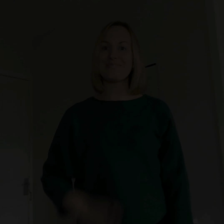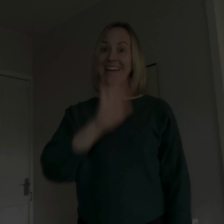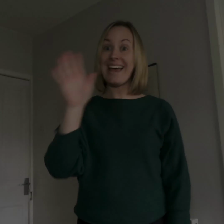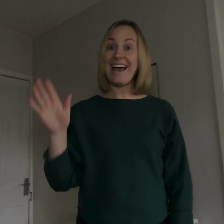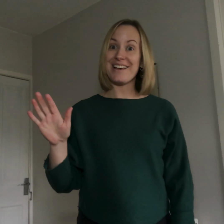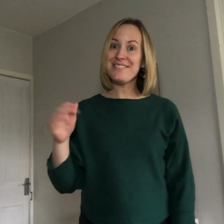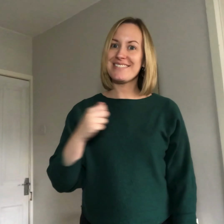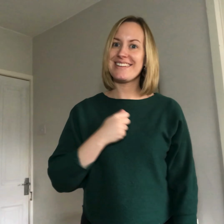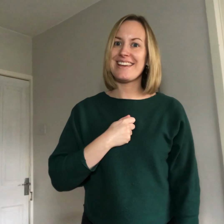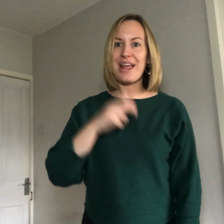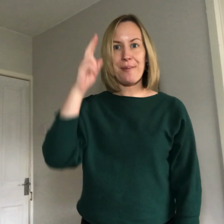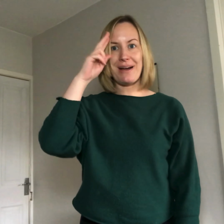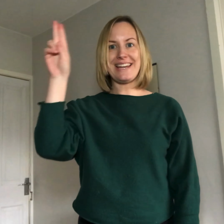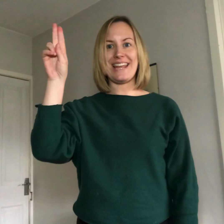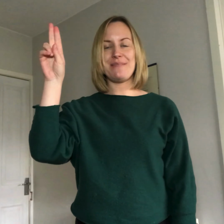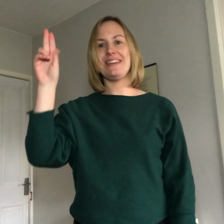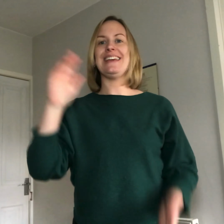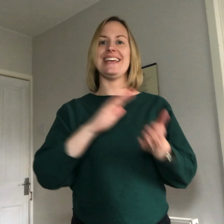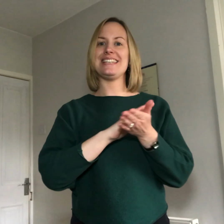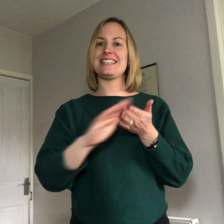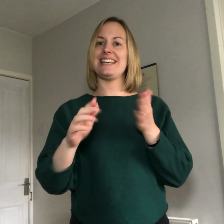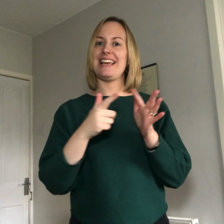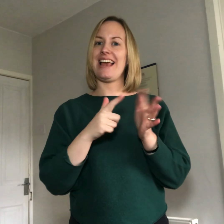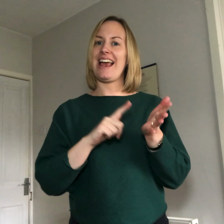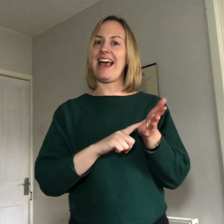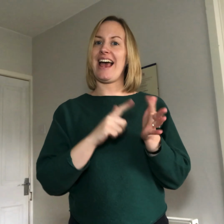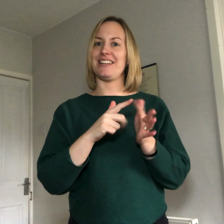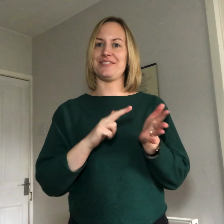Hello, my name is Helen